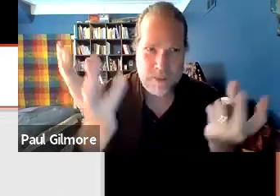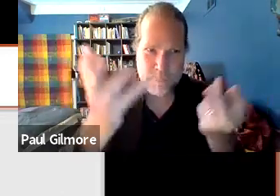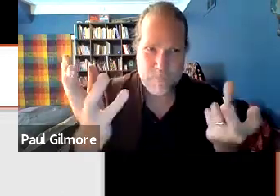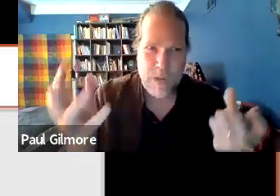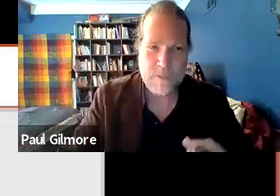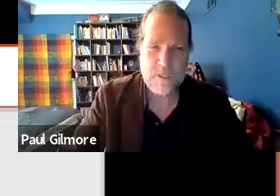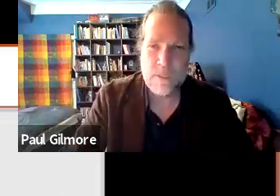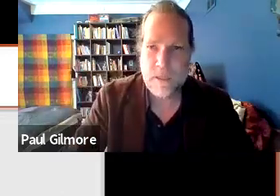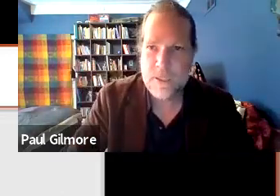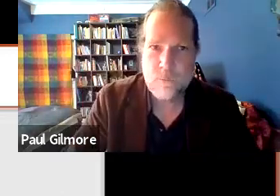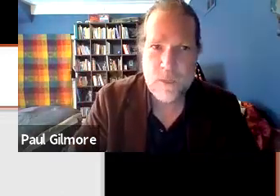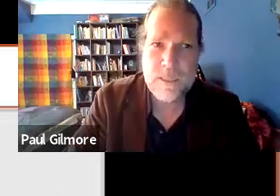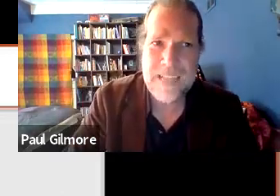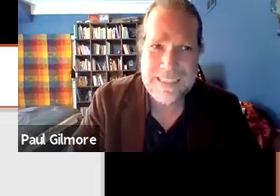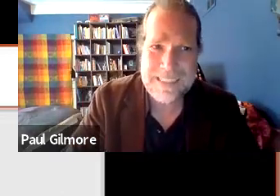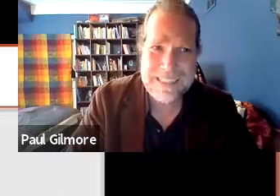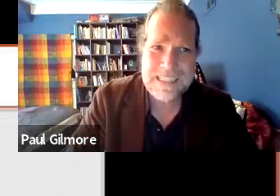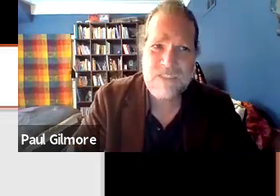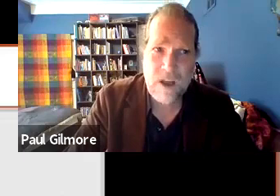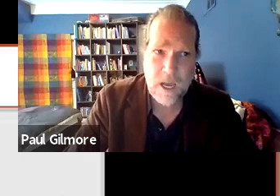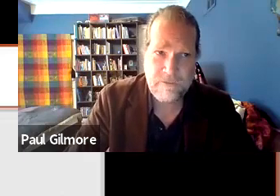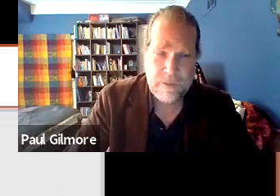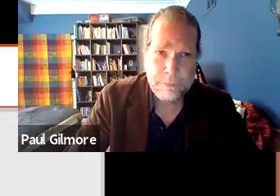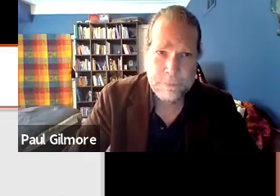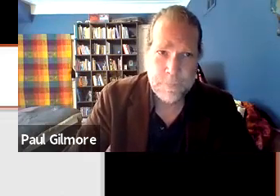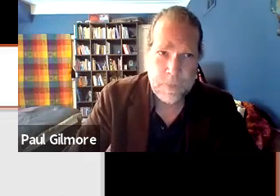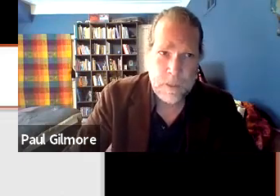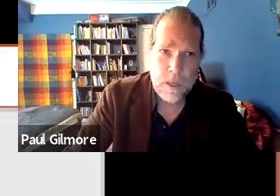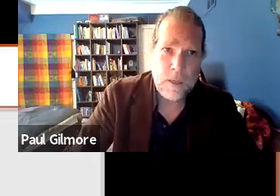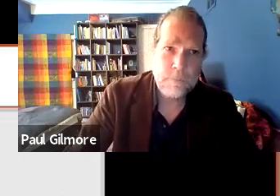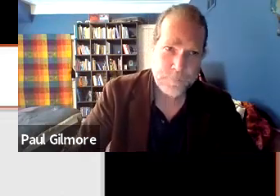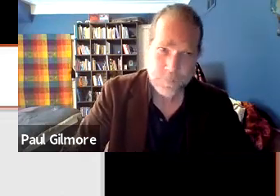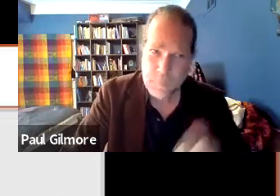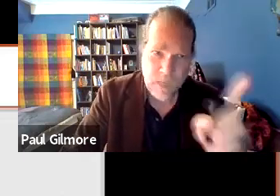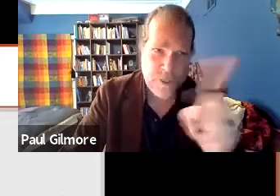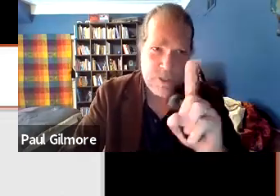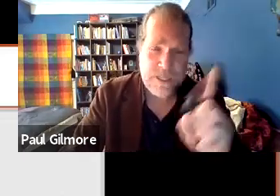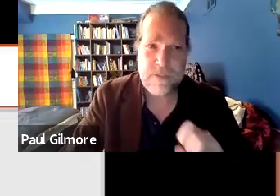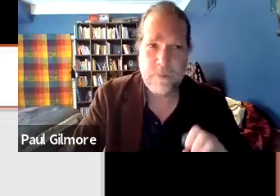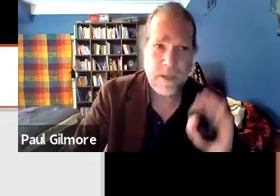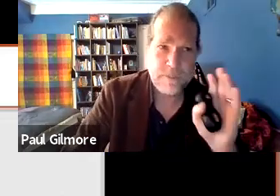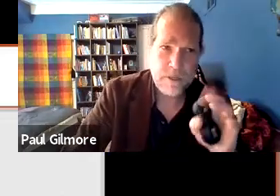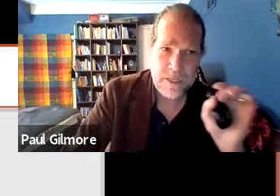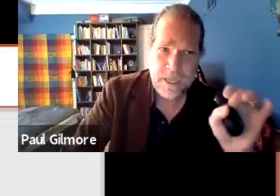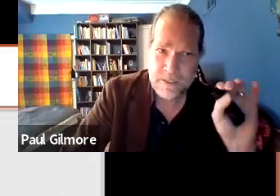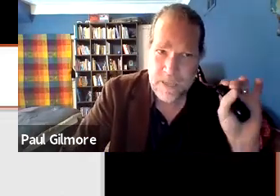that modern terminology, really, in 1965. I shouldn't say it that way. I'm sorry, in the